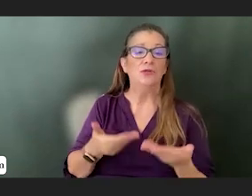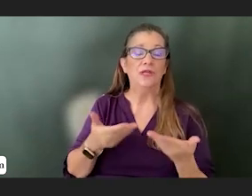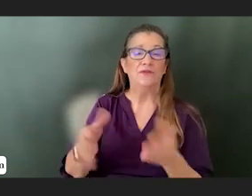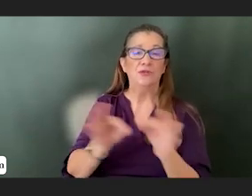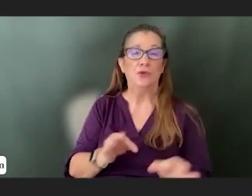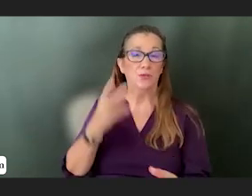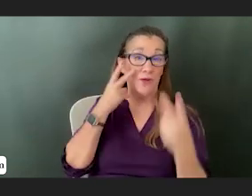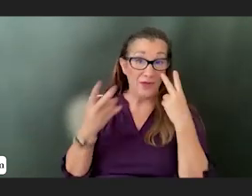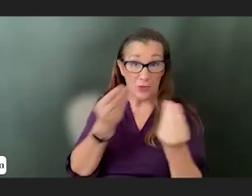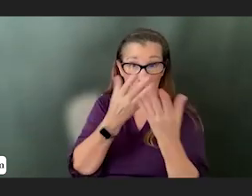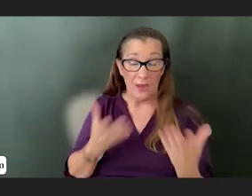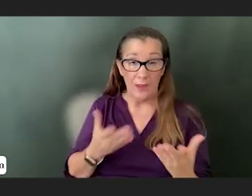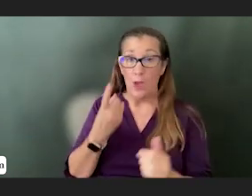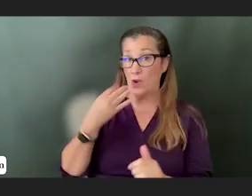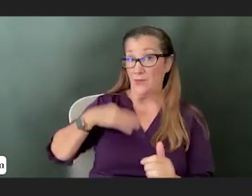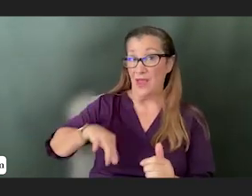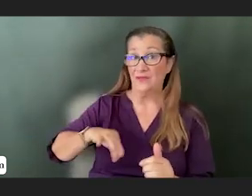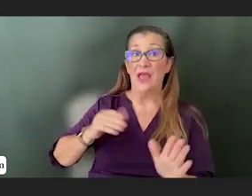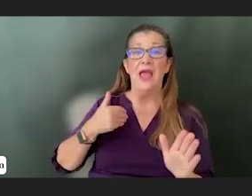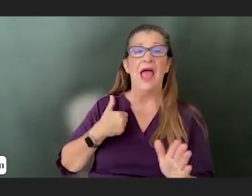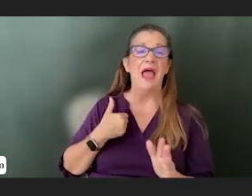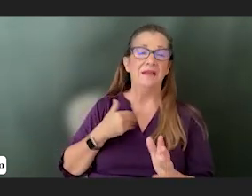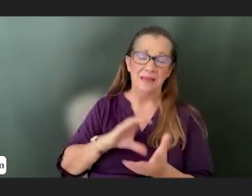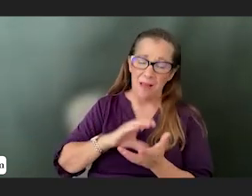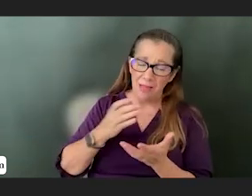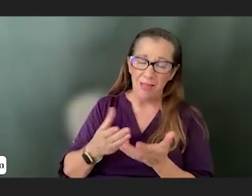And one of the benefits of vision is that it carries a wealth of meaning and context.